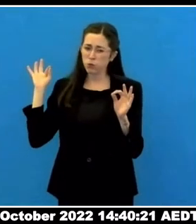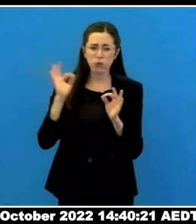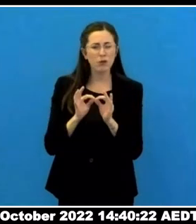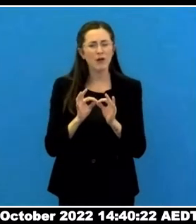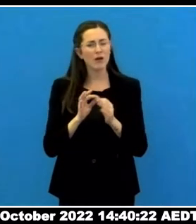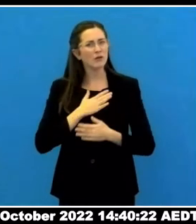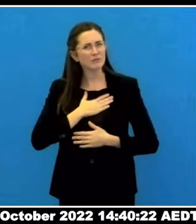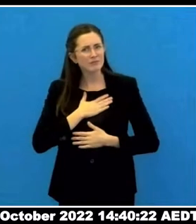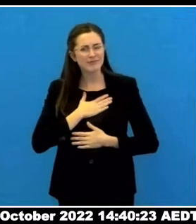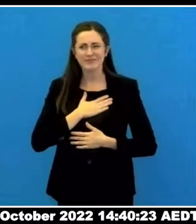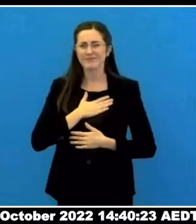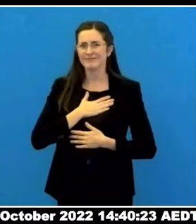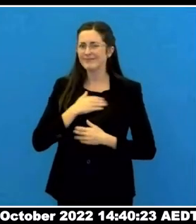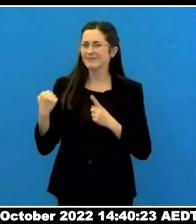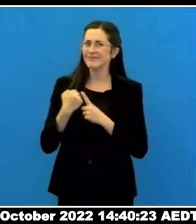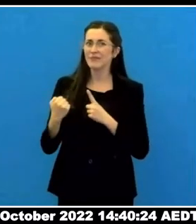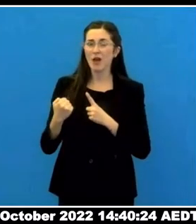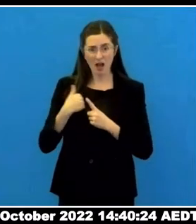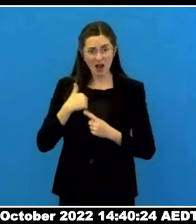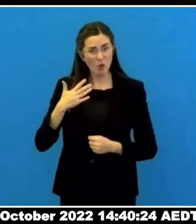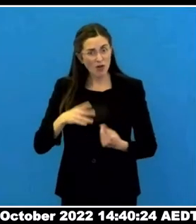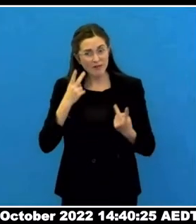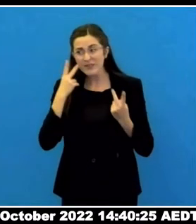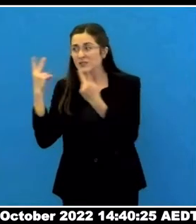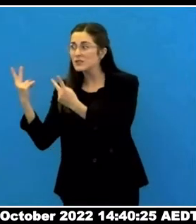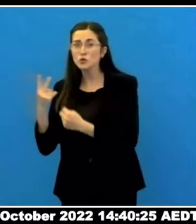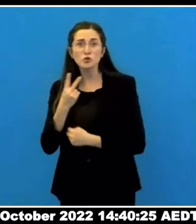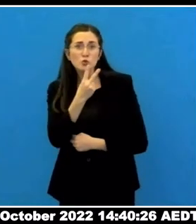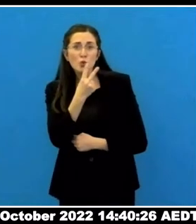I would really like to go home to visit them for two to three weeks.